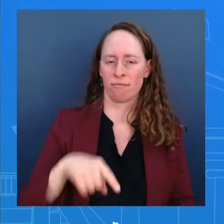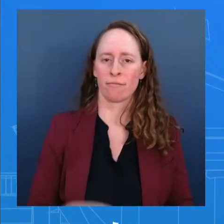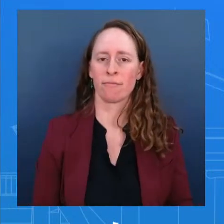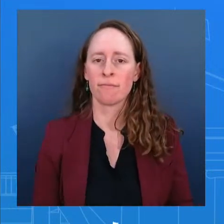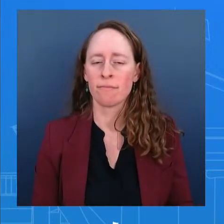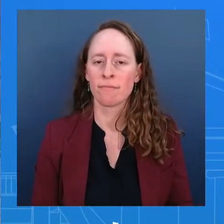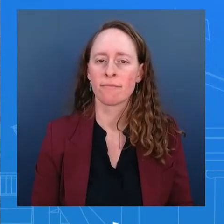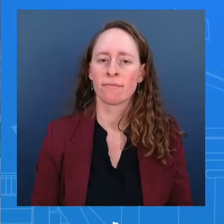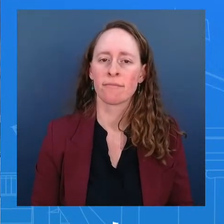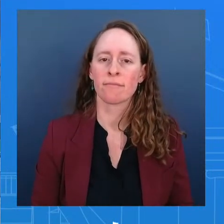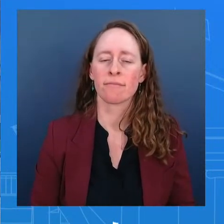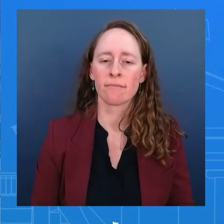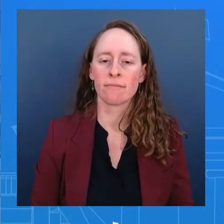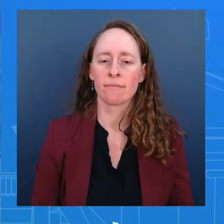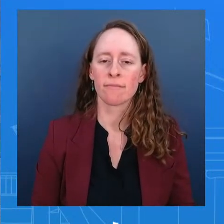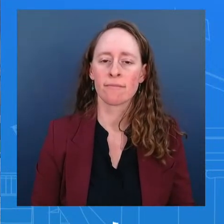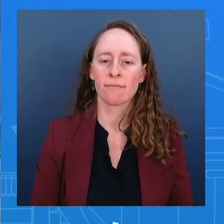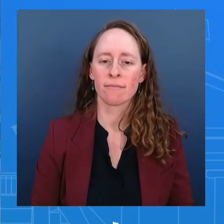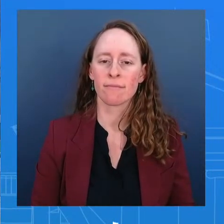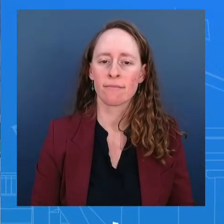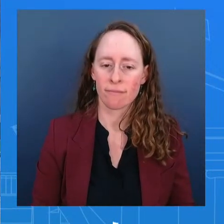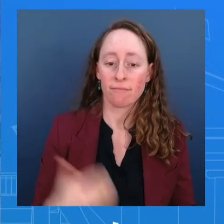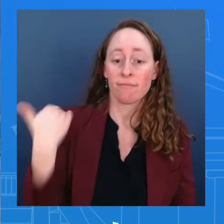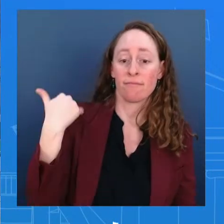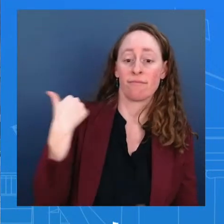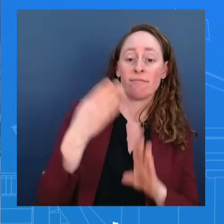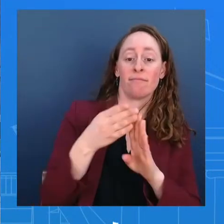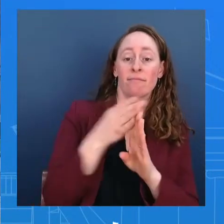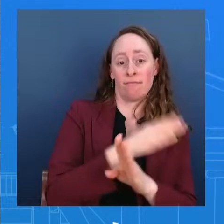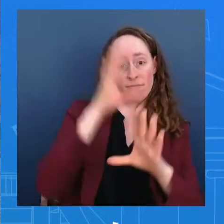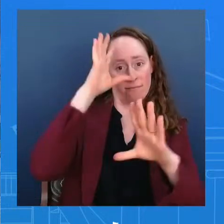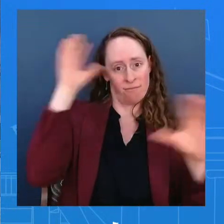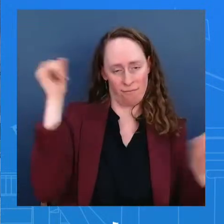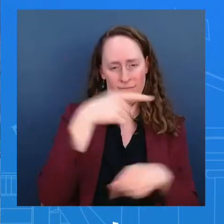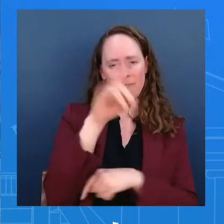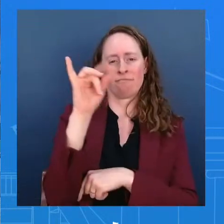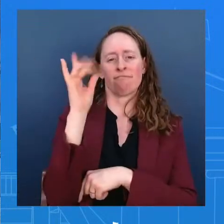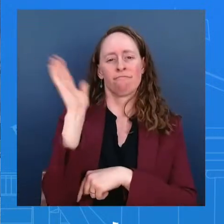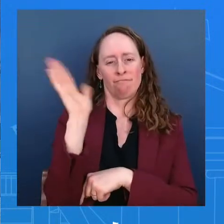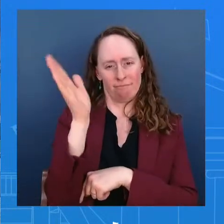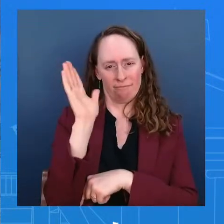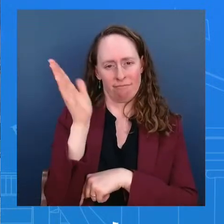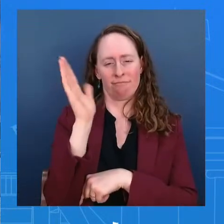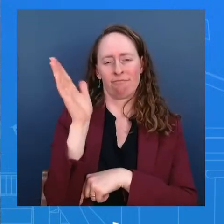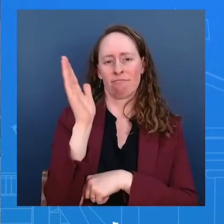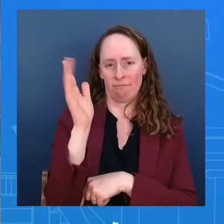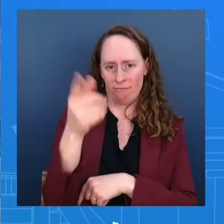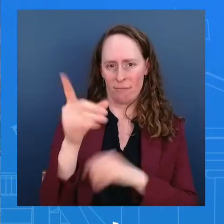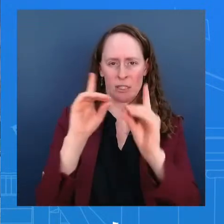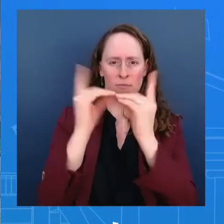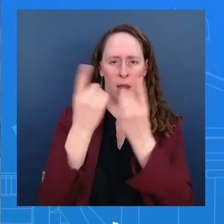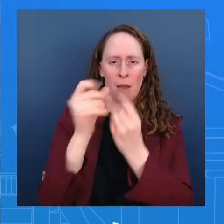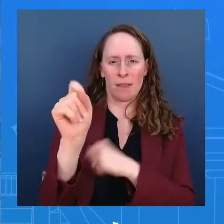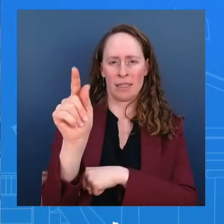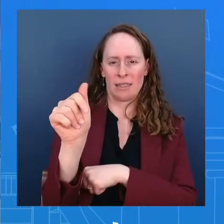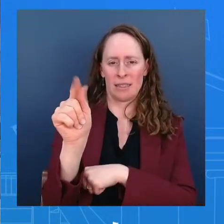he said that “American leadership must meet this new moment of advancing authoritarianism, including the growing ambitions of China